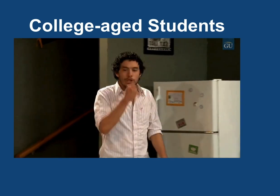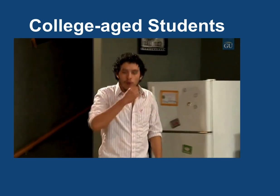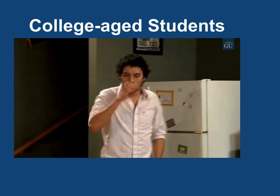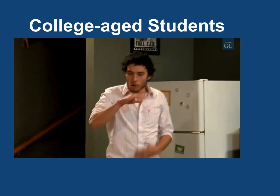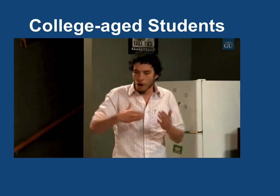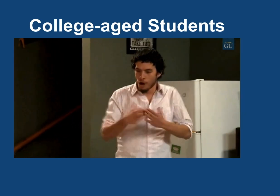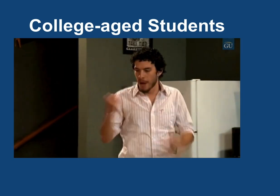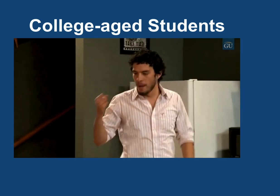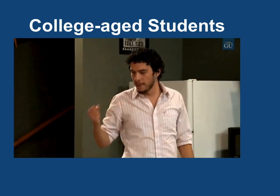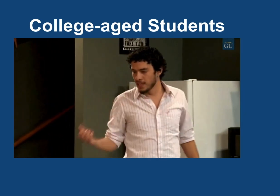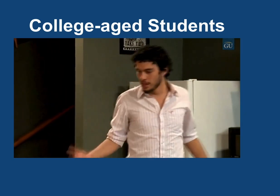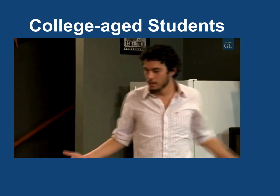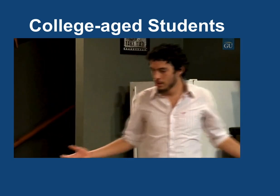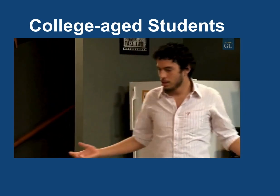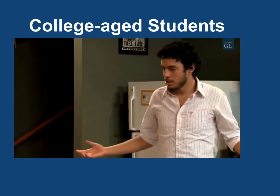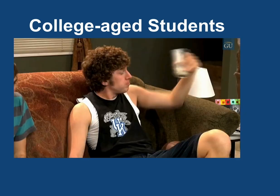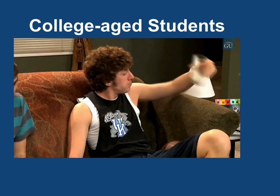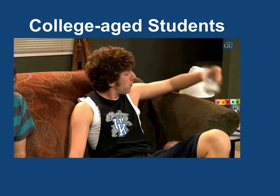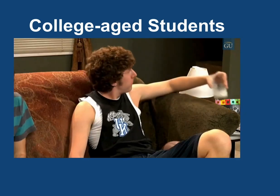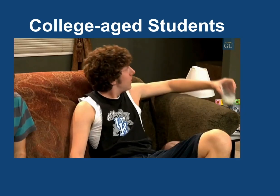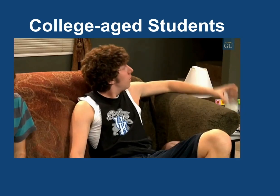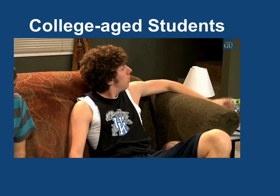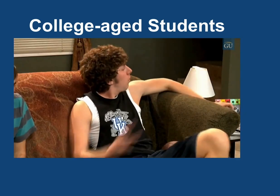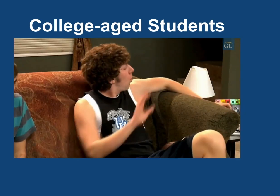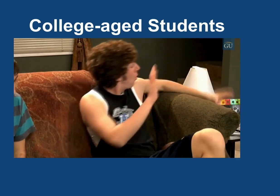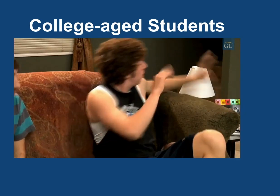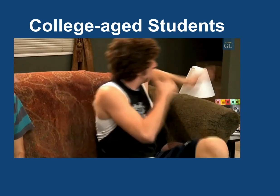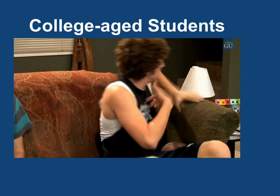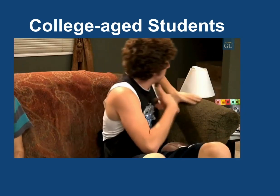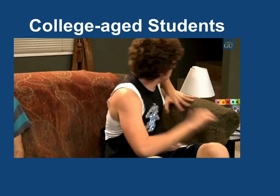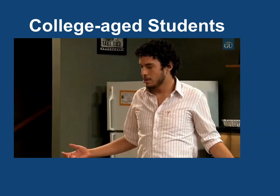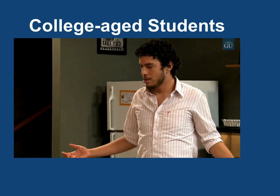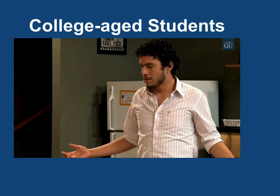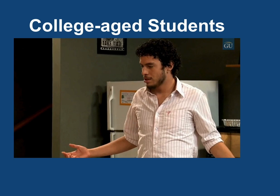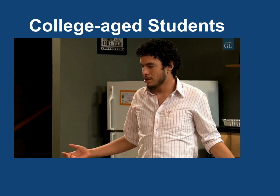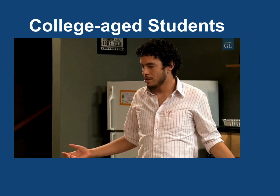White shirt: Ugh! Seriously?! Who drank all my milk? Travis: Uh…sorry.